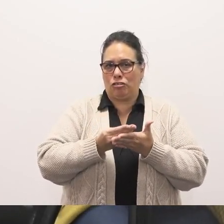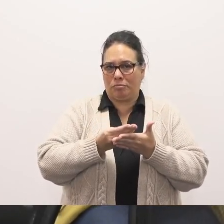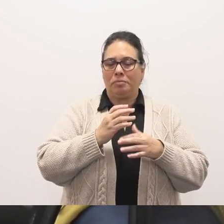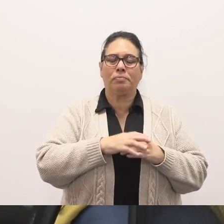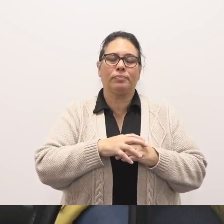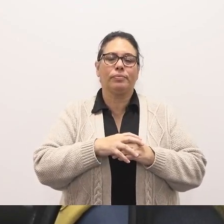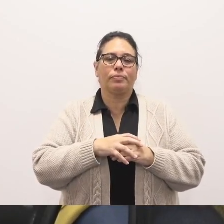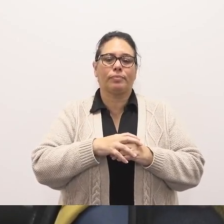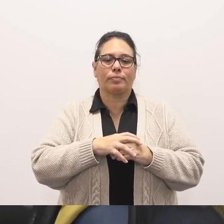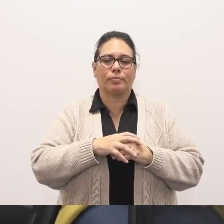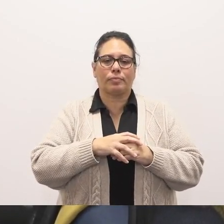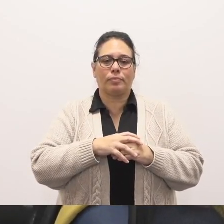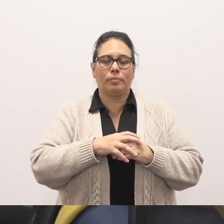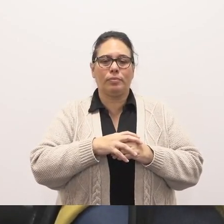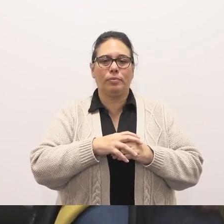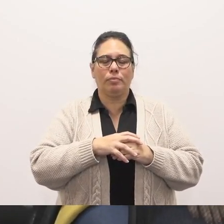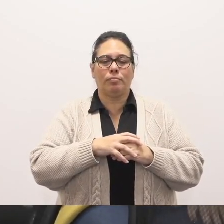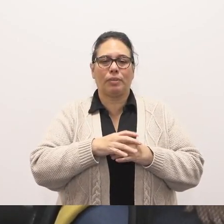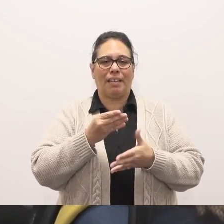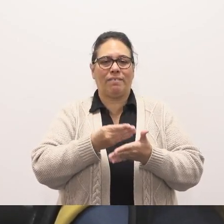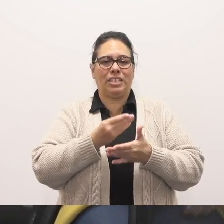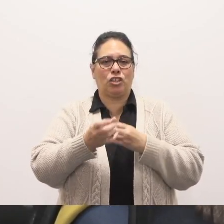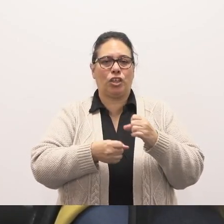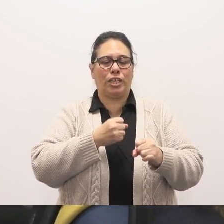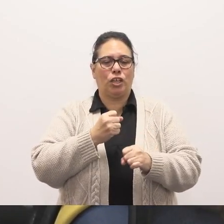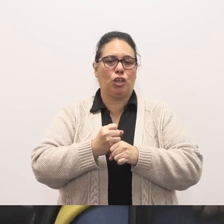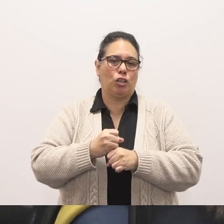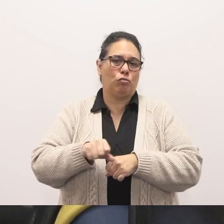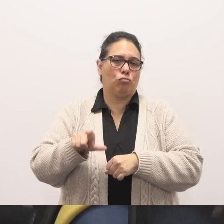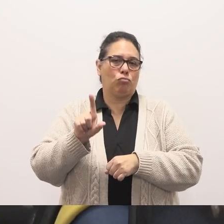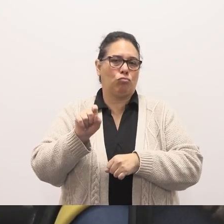This is for your fiscal year that end of 2024 and also